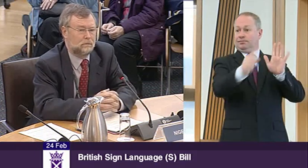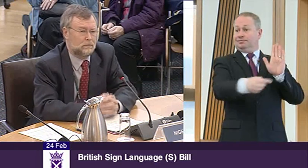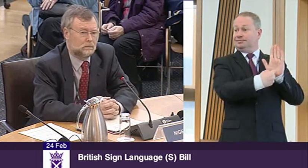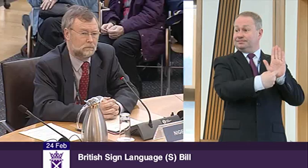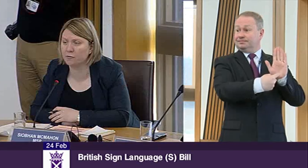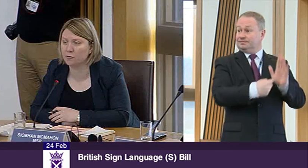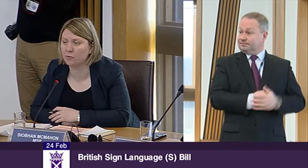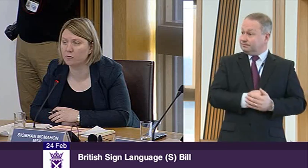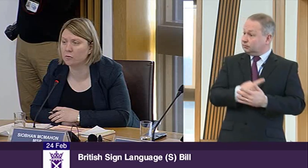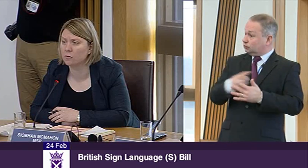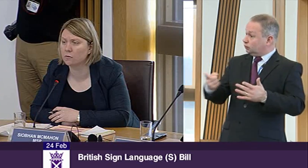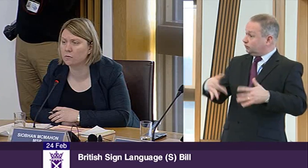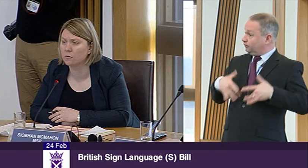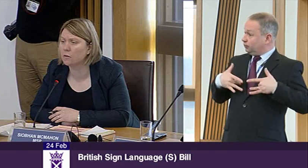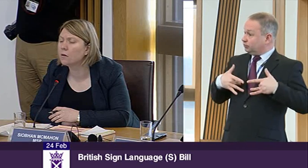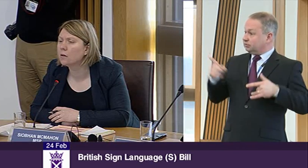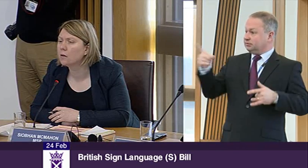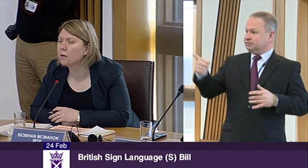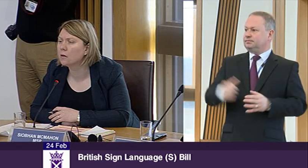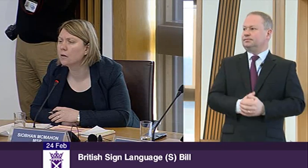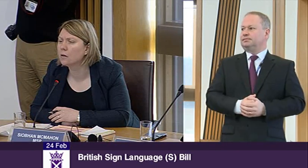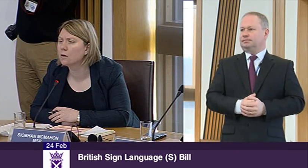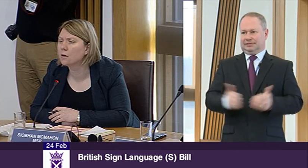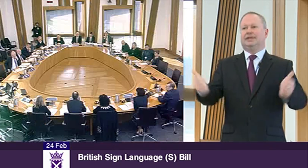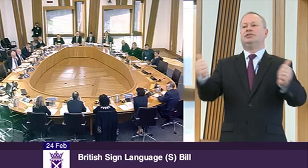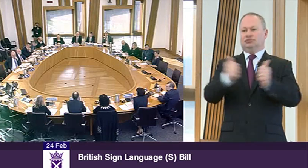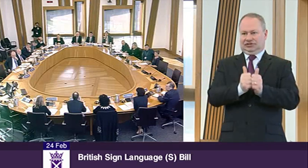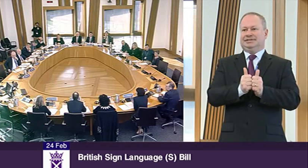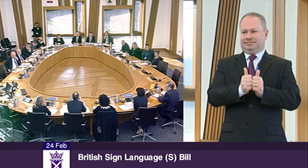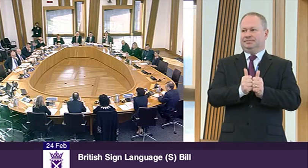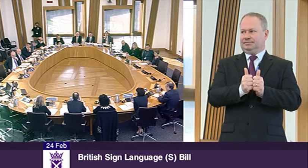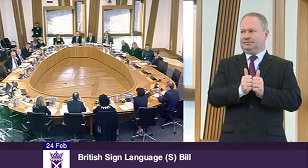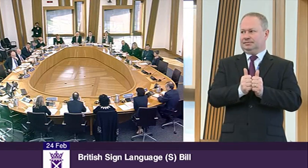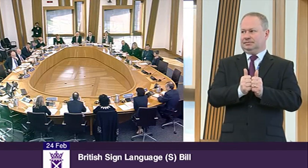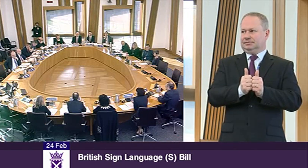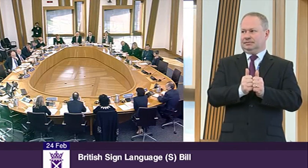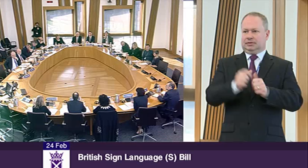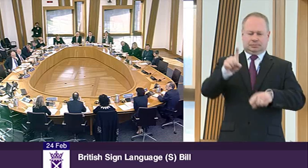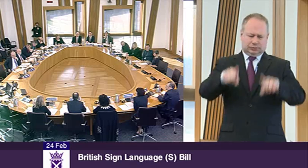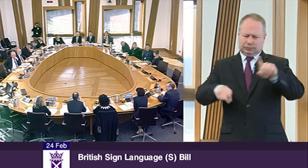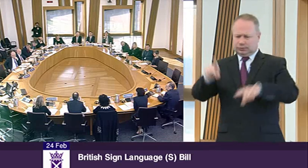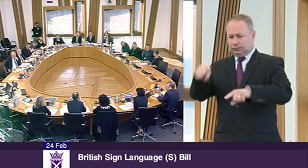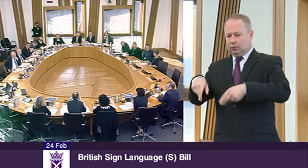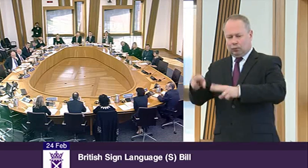Robert Nicol: I probably agree with that. There are a variety of ways to promote anything.